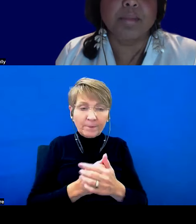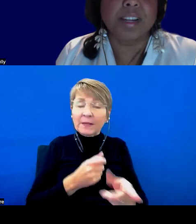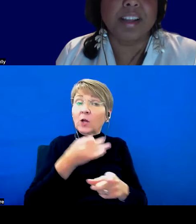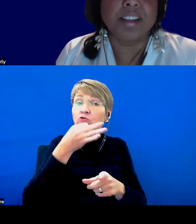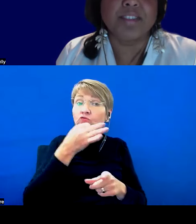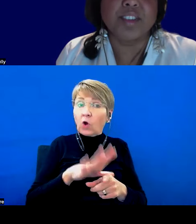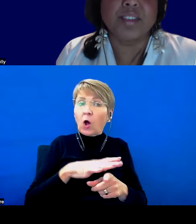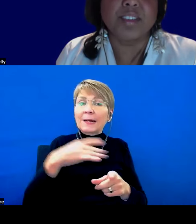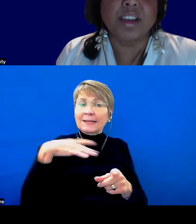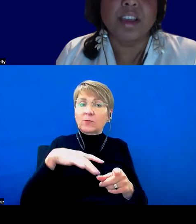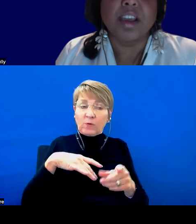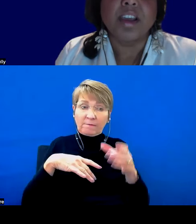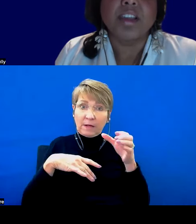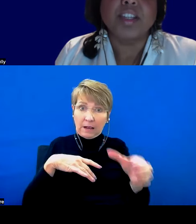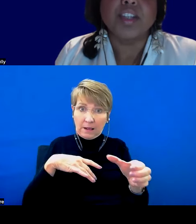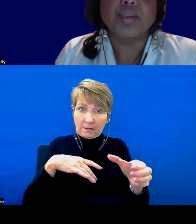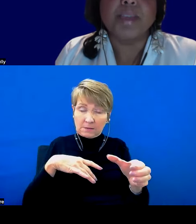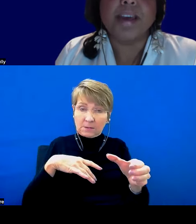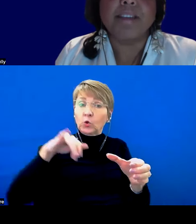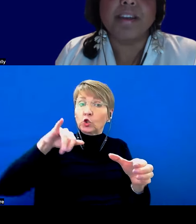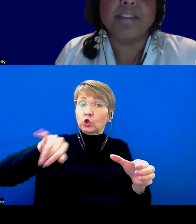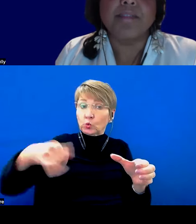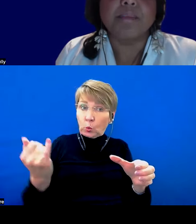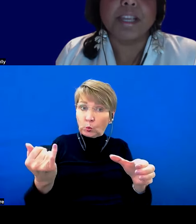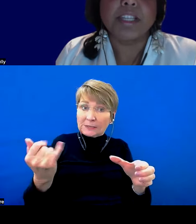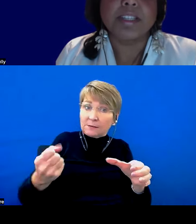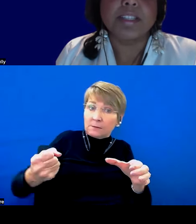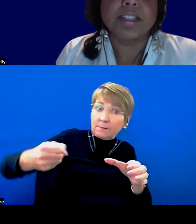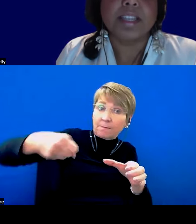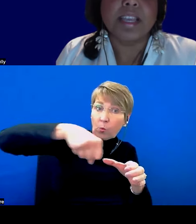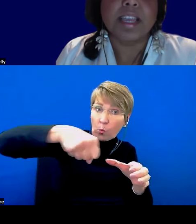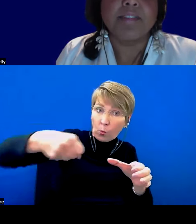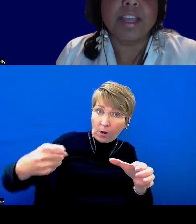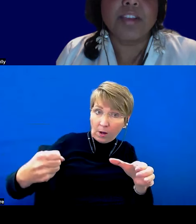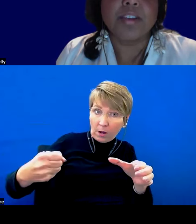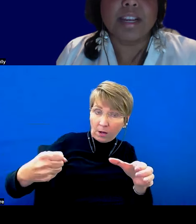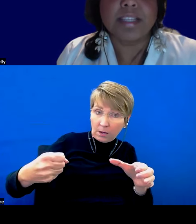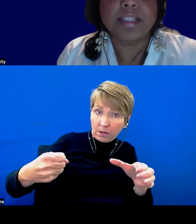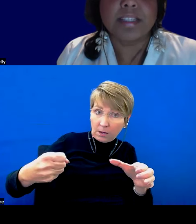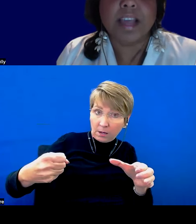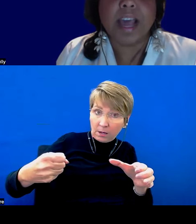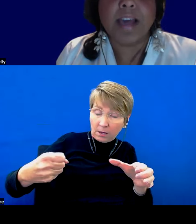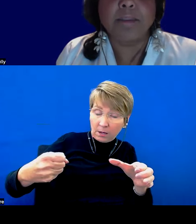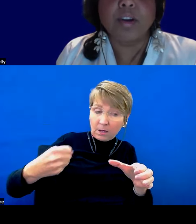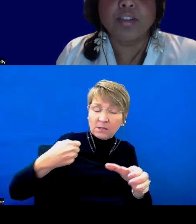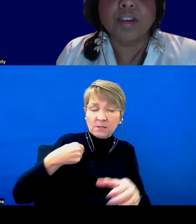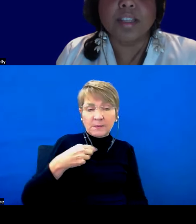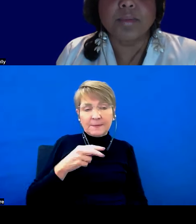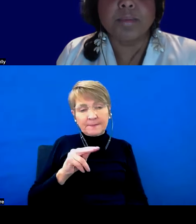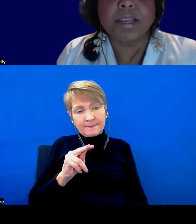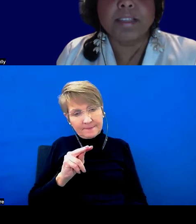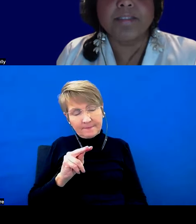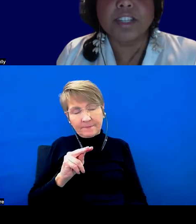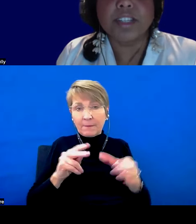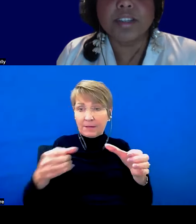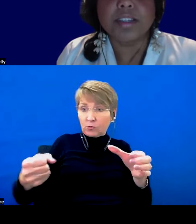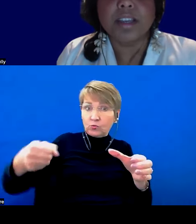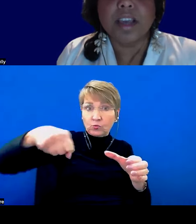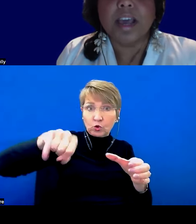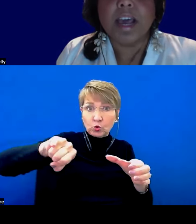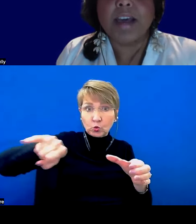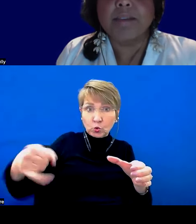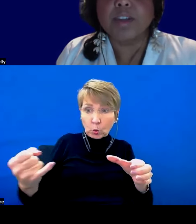a glass of juice. So do we have enough information to see if increased contrast will be sufficient to